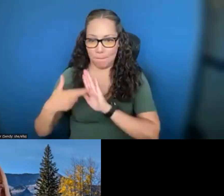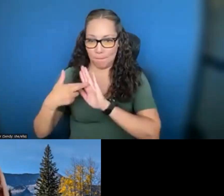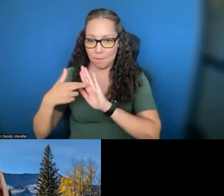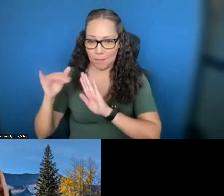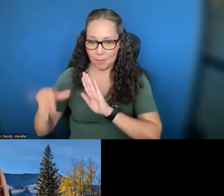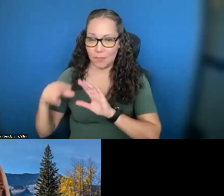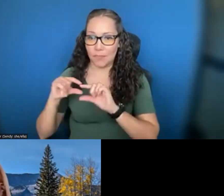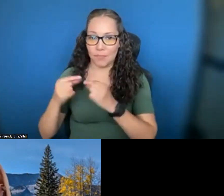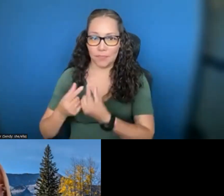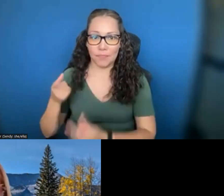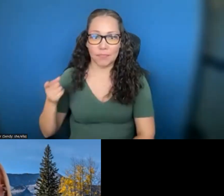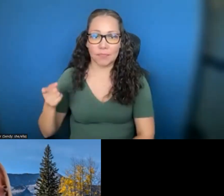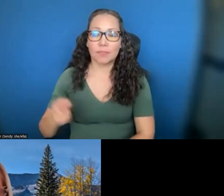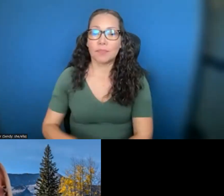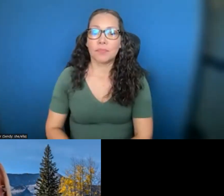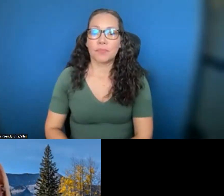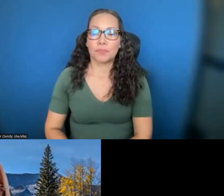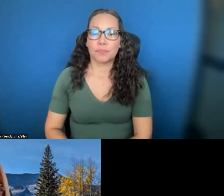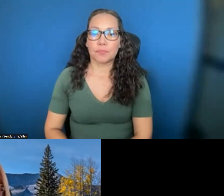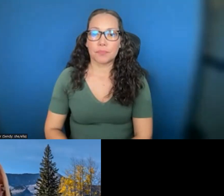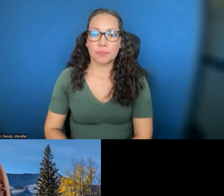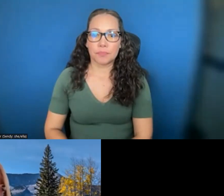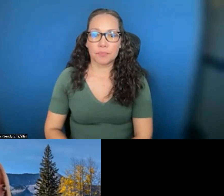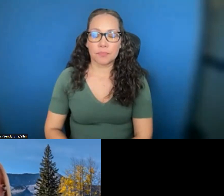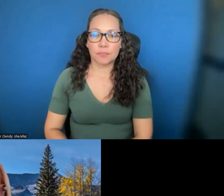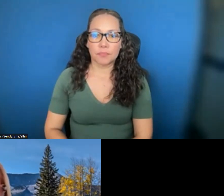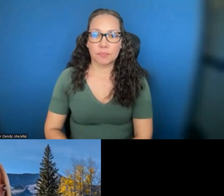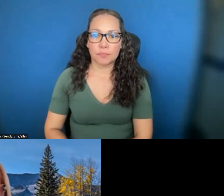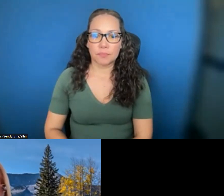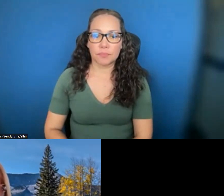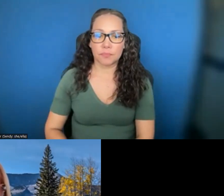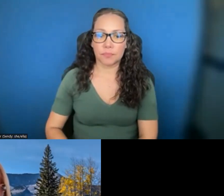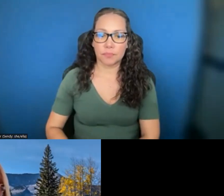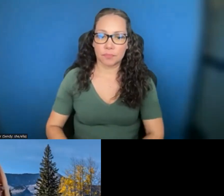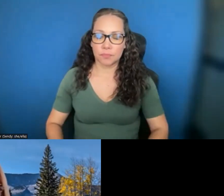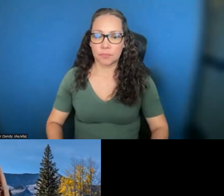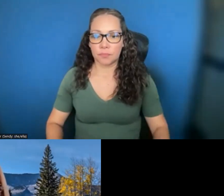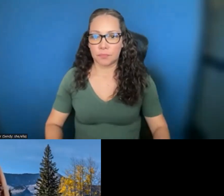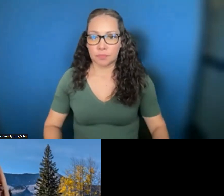so there's a great deck available unless um Wilson your team wants to do it but I'm happy to